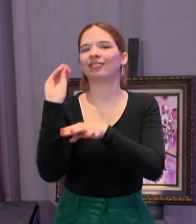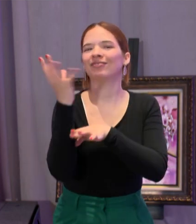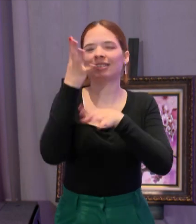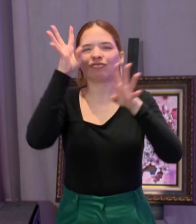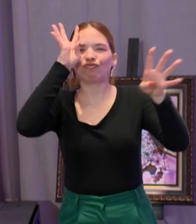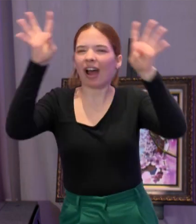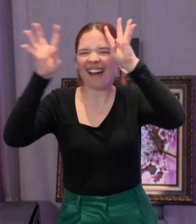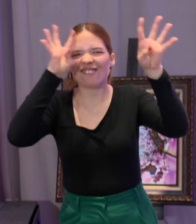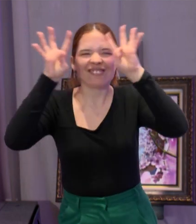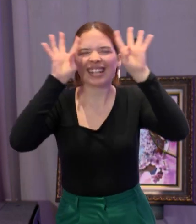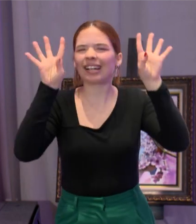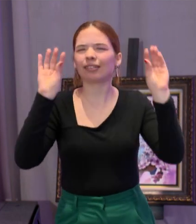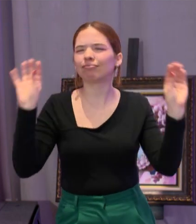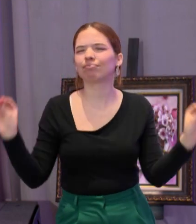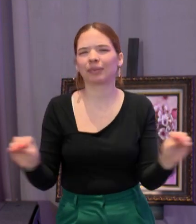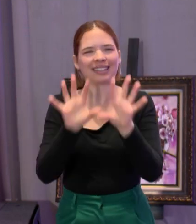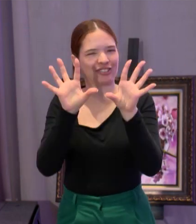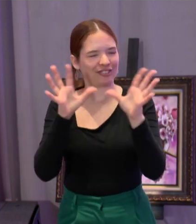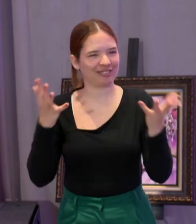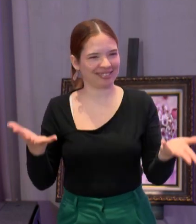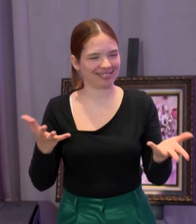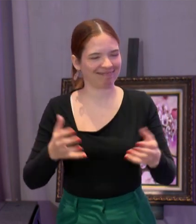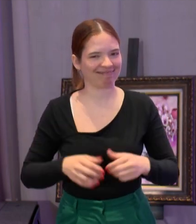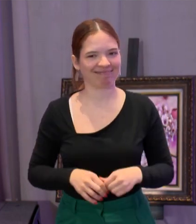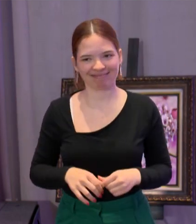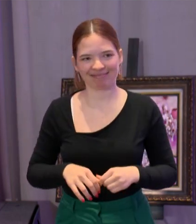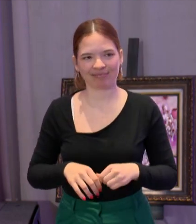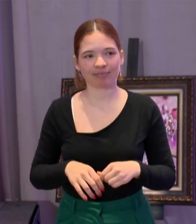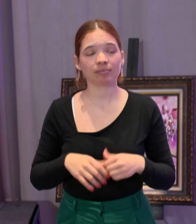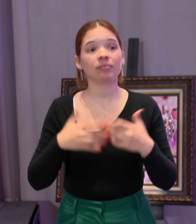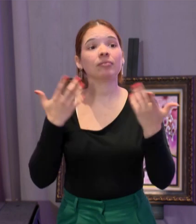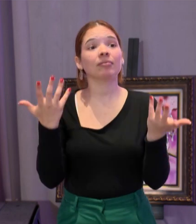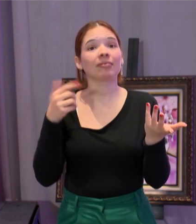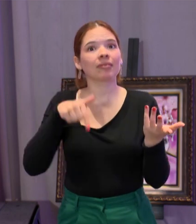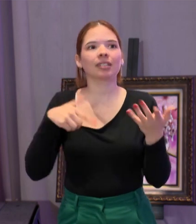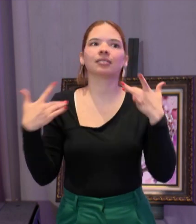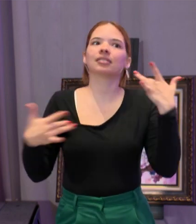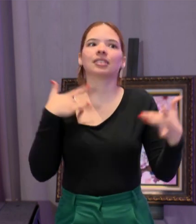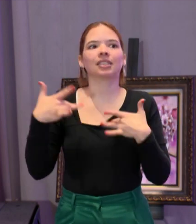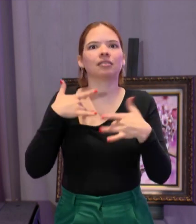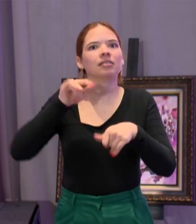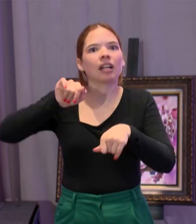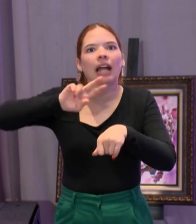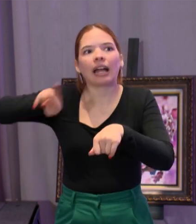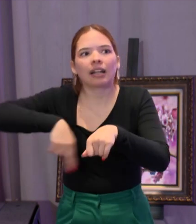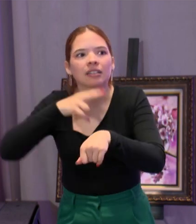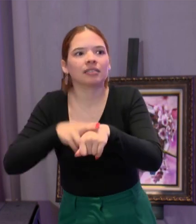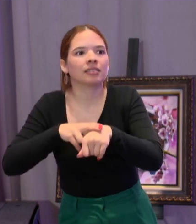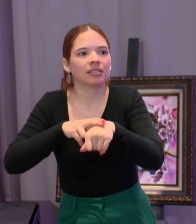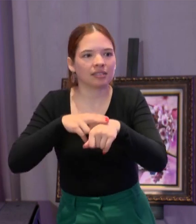WE'RE ALSO EXCITED TO SEE EXPANDED PROGRAMMING IN NATIONAL LANDING, THE HOME OF OUR SECOND